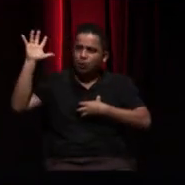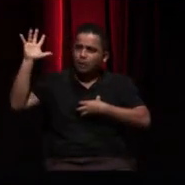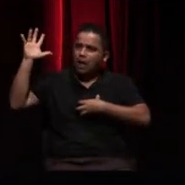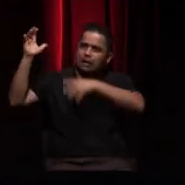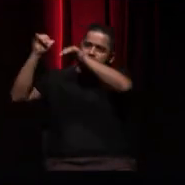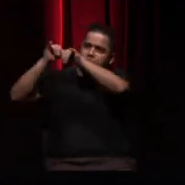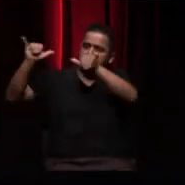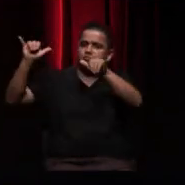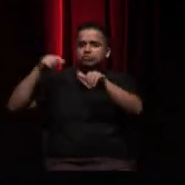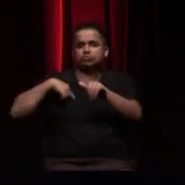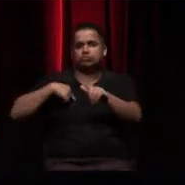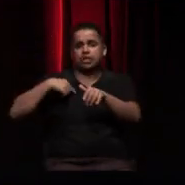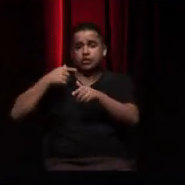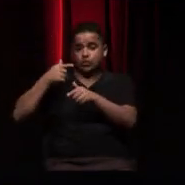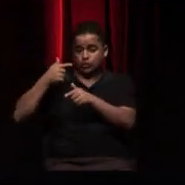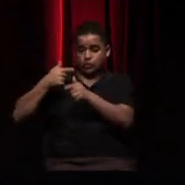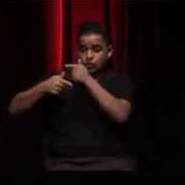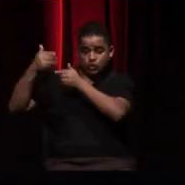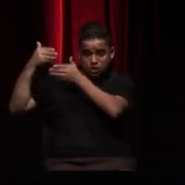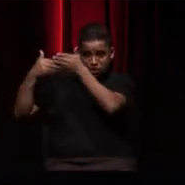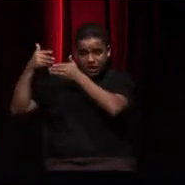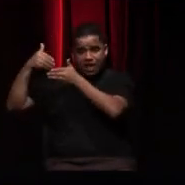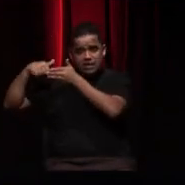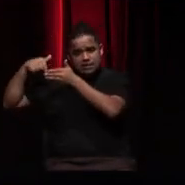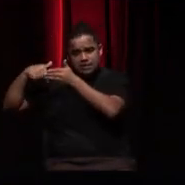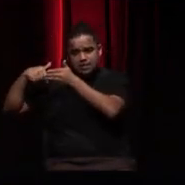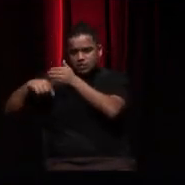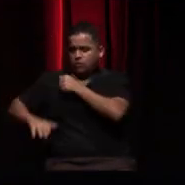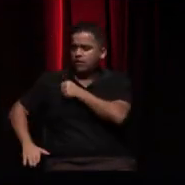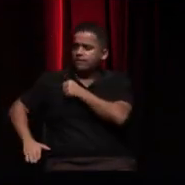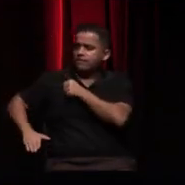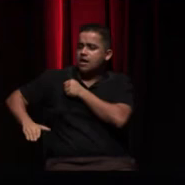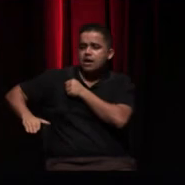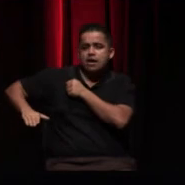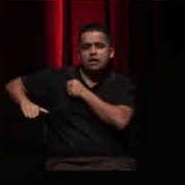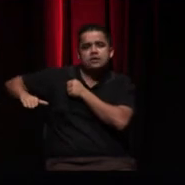I belong to a generation that